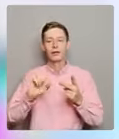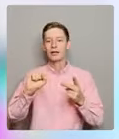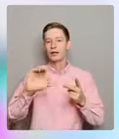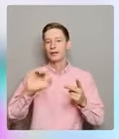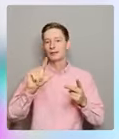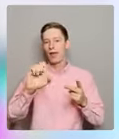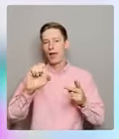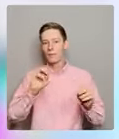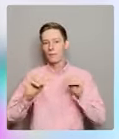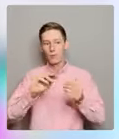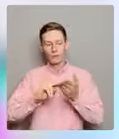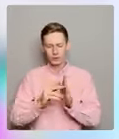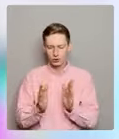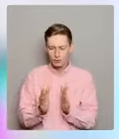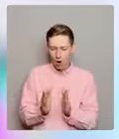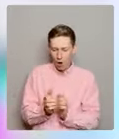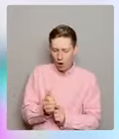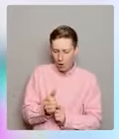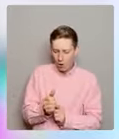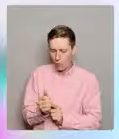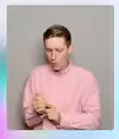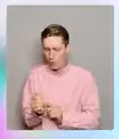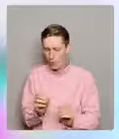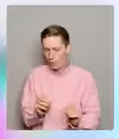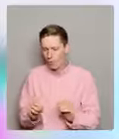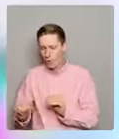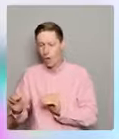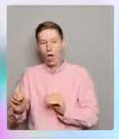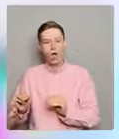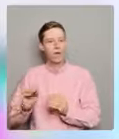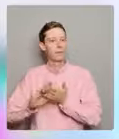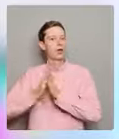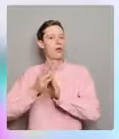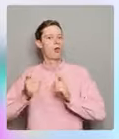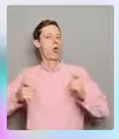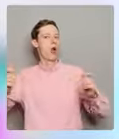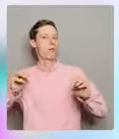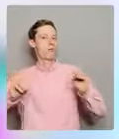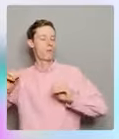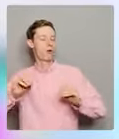or maybe scale their movements so that a small movement reads as a large sweeping movement. Or filter their input,